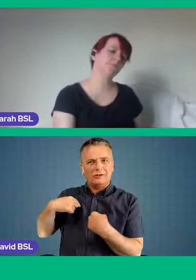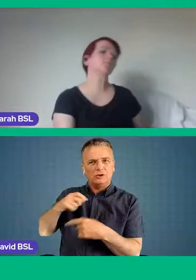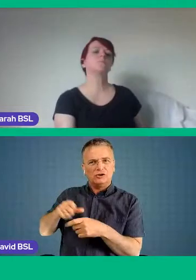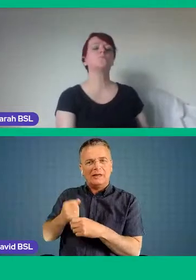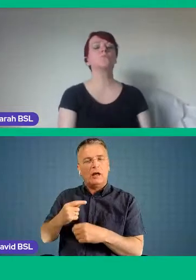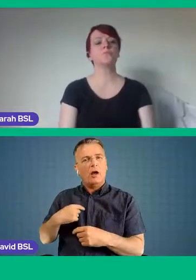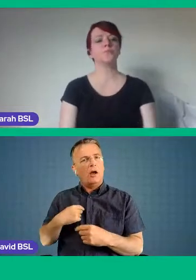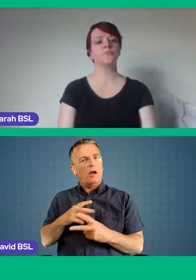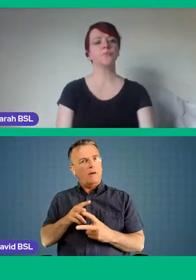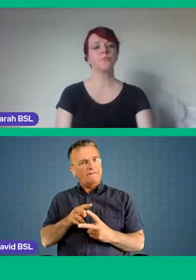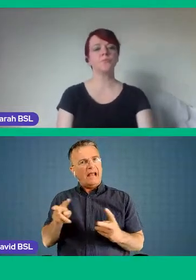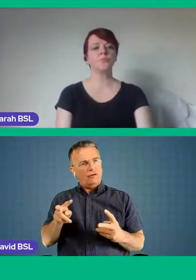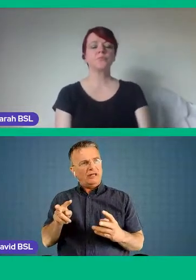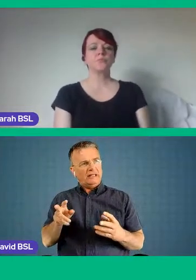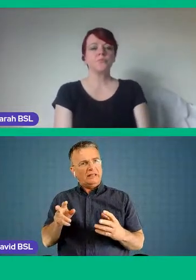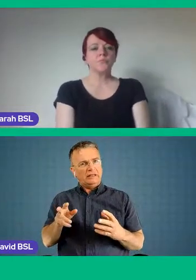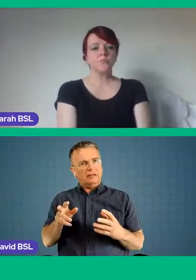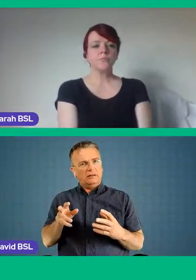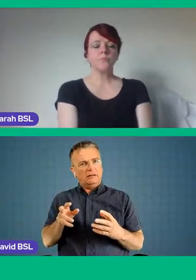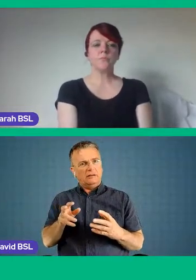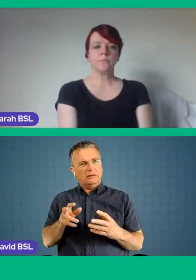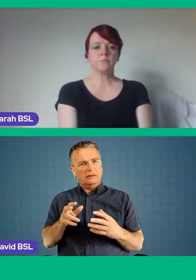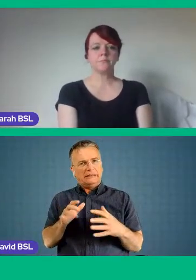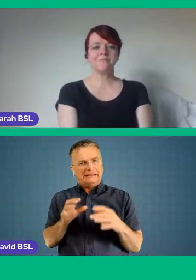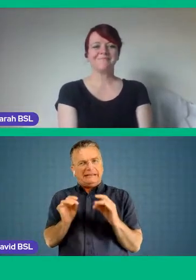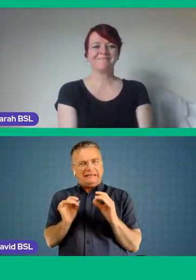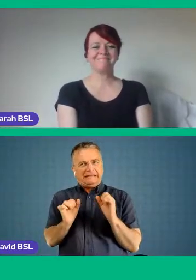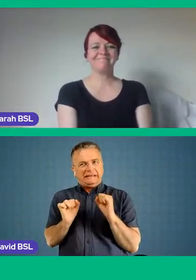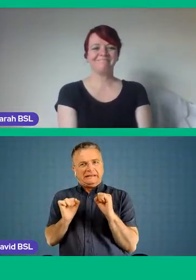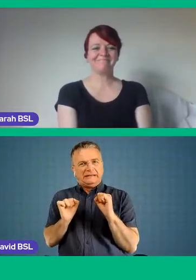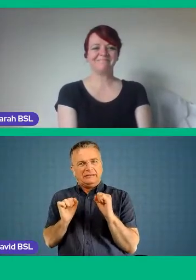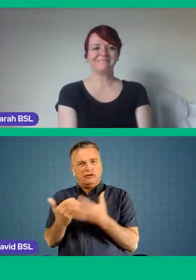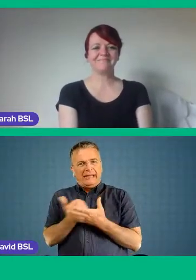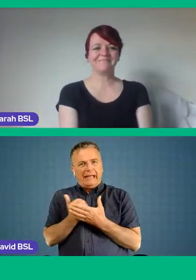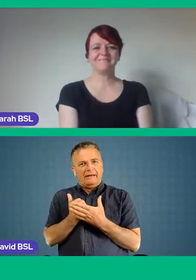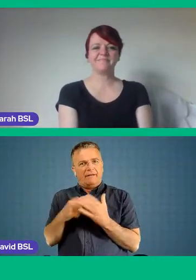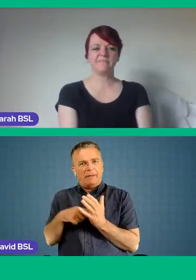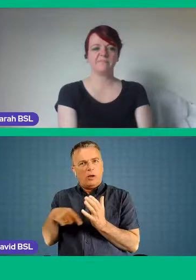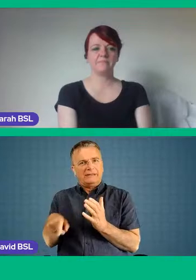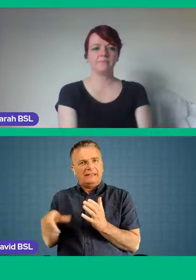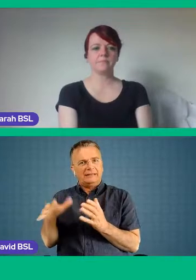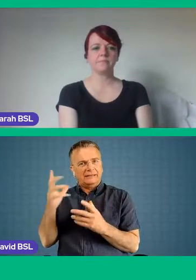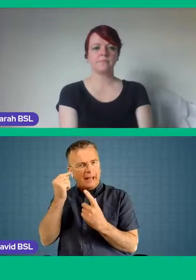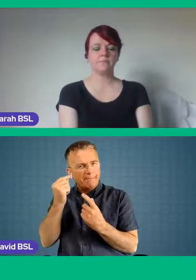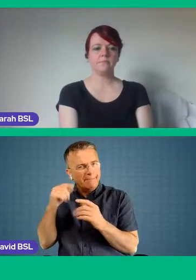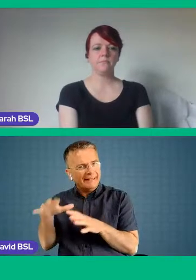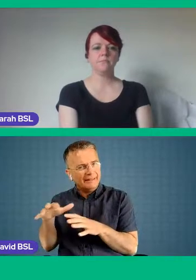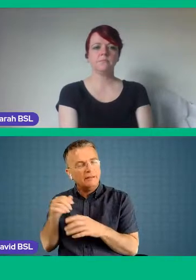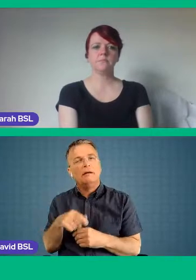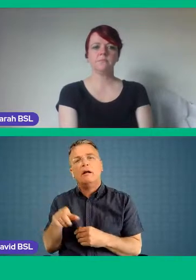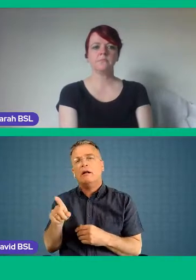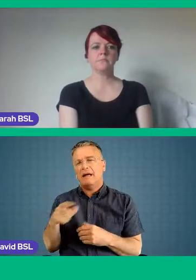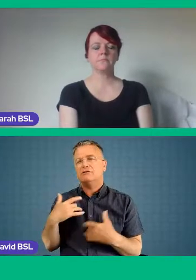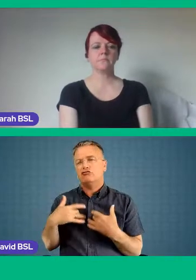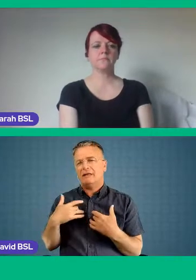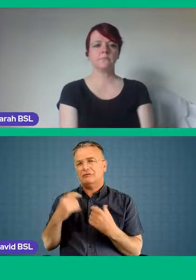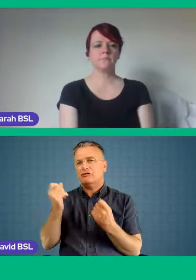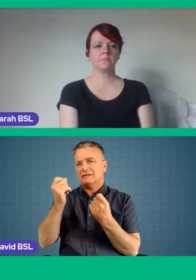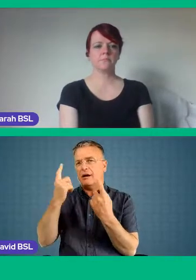making stuff with other people are not quite knowing what you are doing we get very kind of... Icky and protective about it.